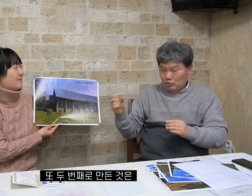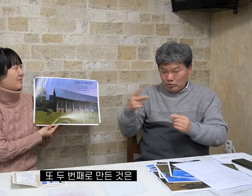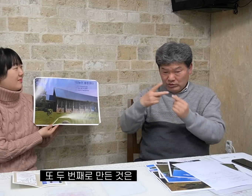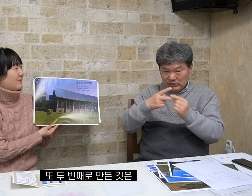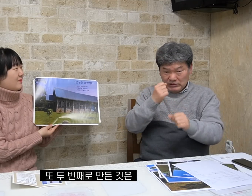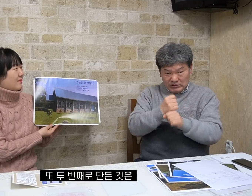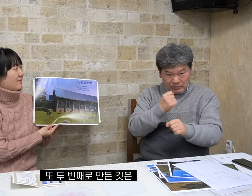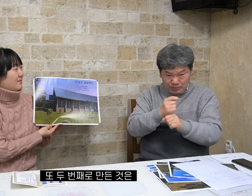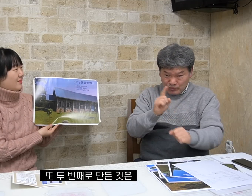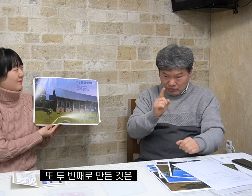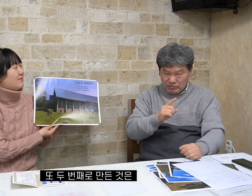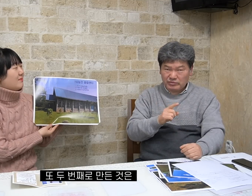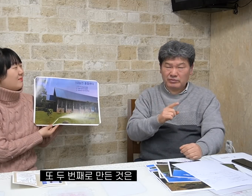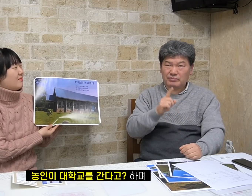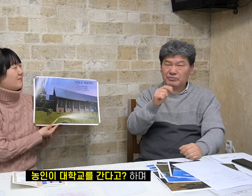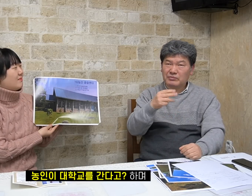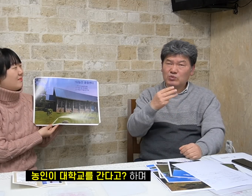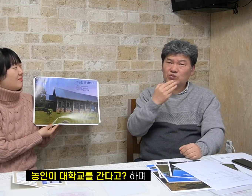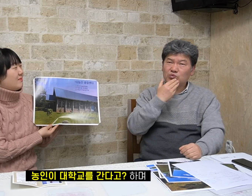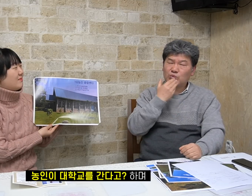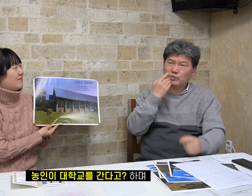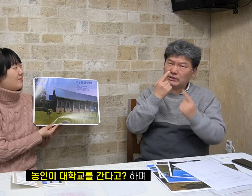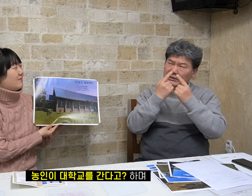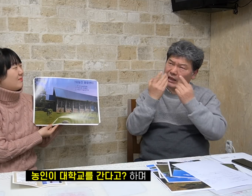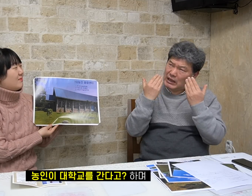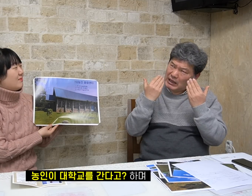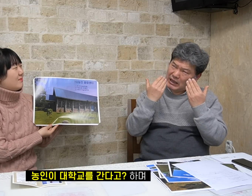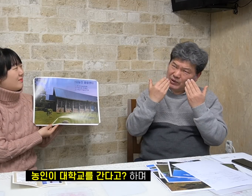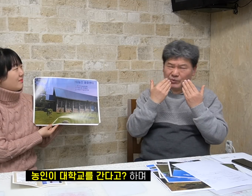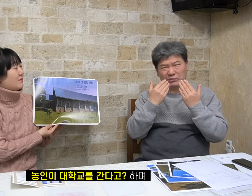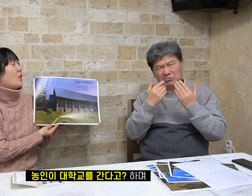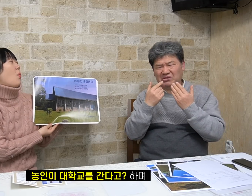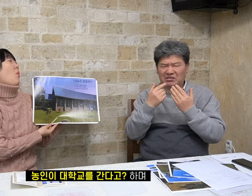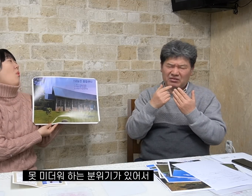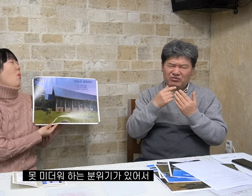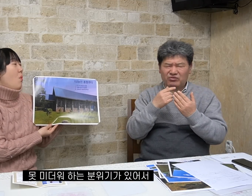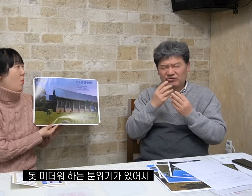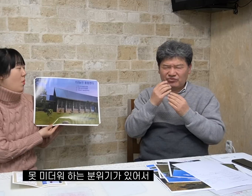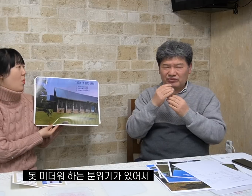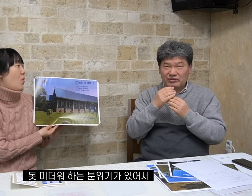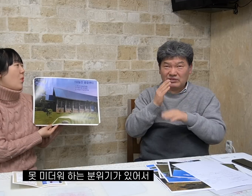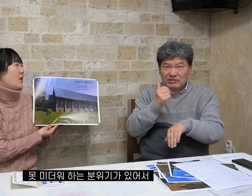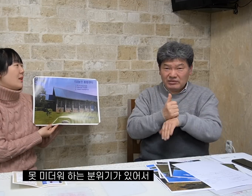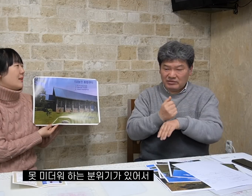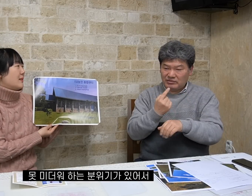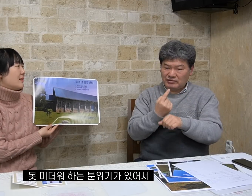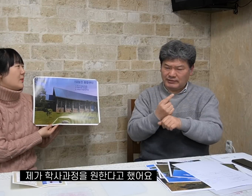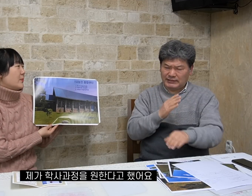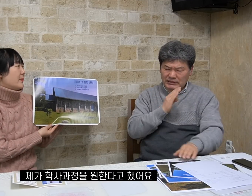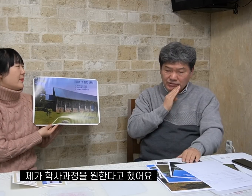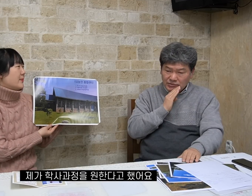Second, the deaf go to university? There was an atmosphere of hatred,